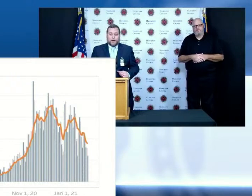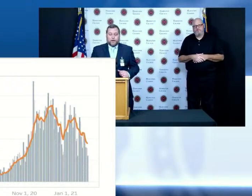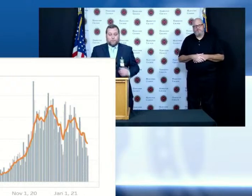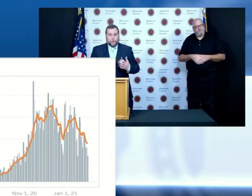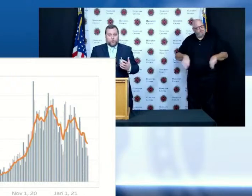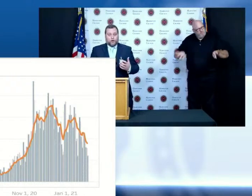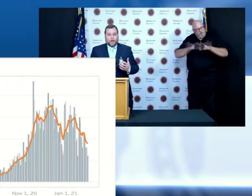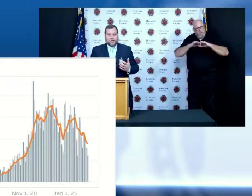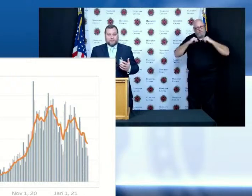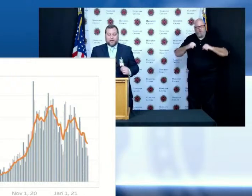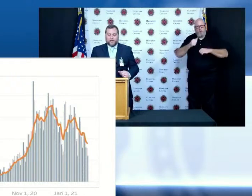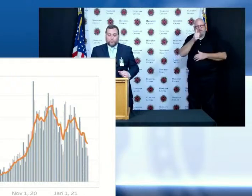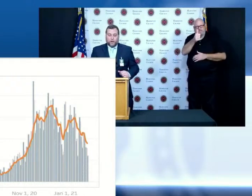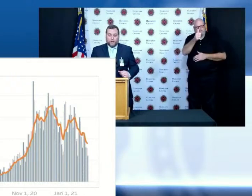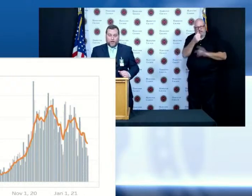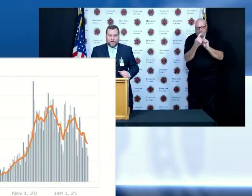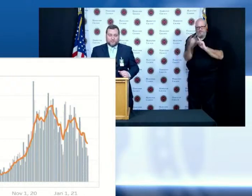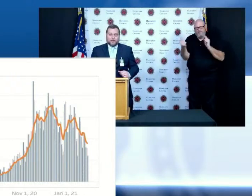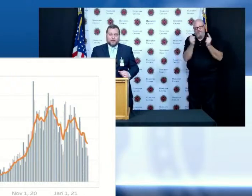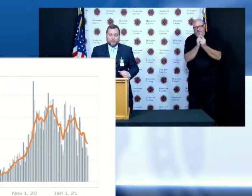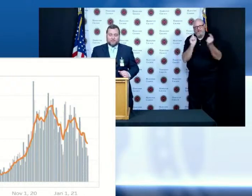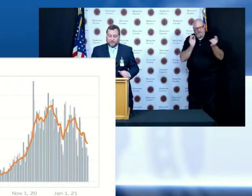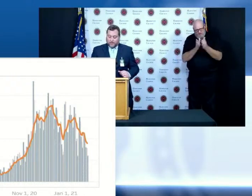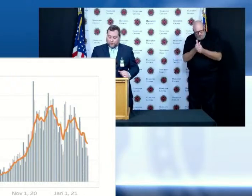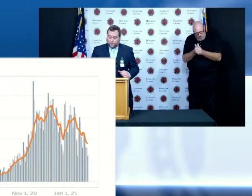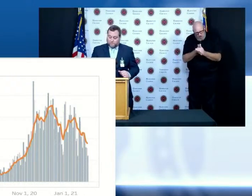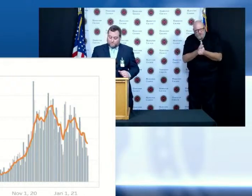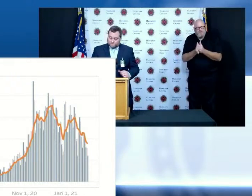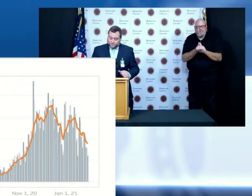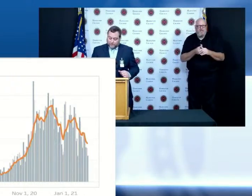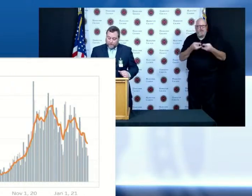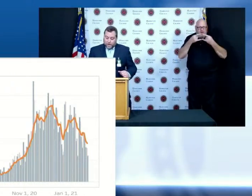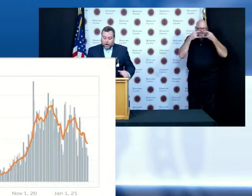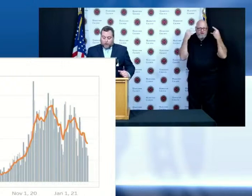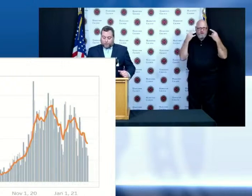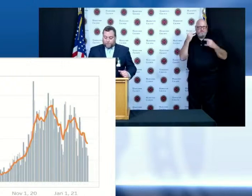next week we are scheduled to begin our schools as well and so that amount of vaccine will go